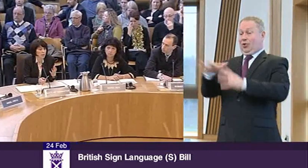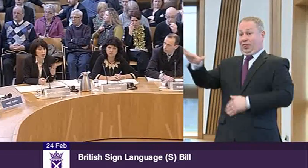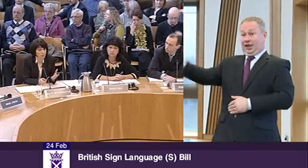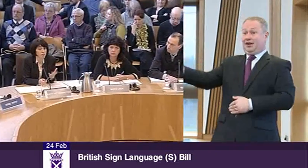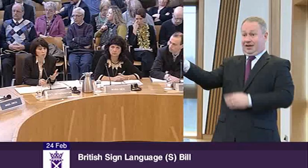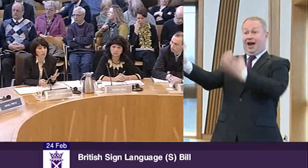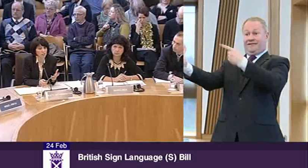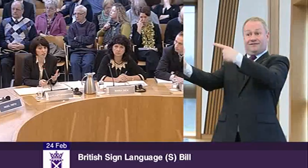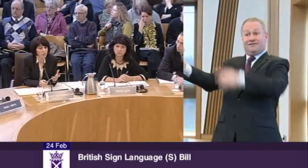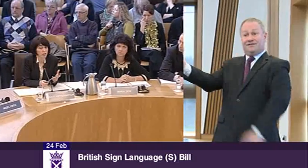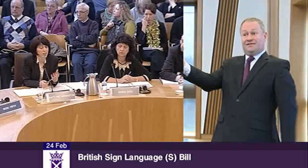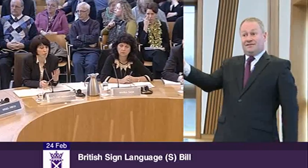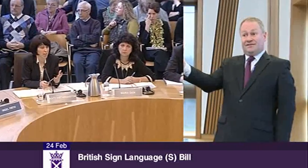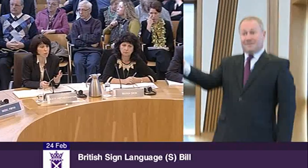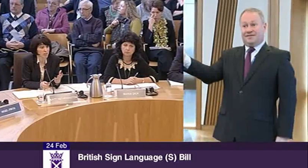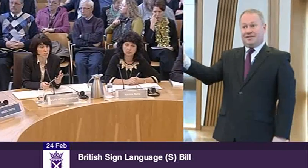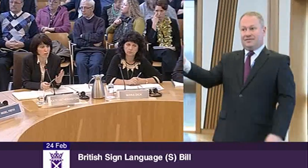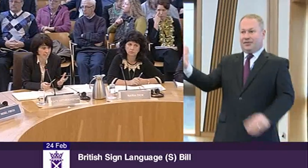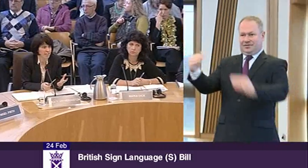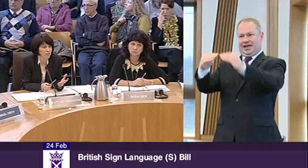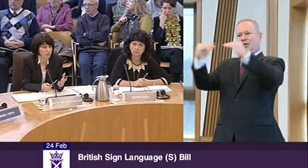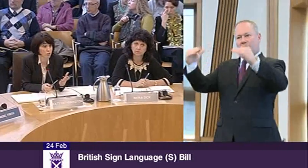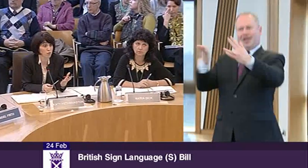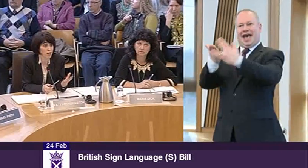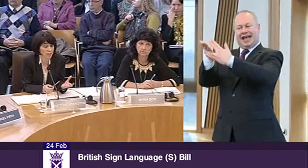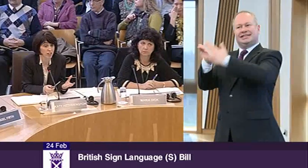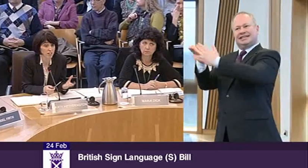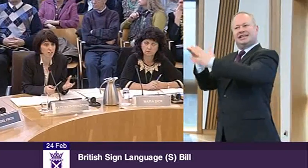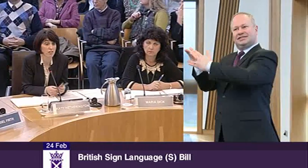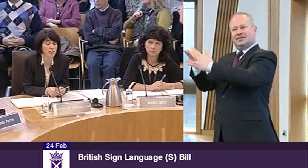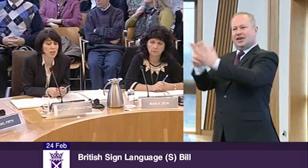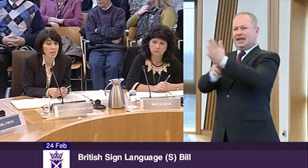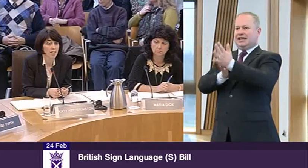existing legislation that covers some of the issues, such as equality in access to NHS